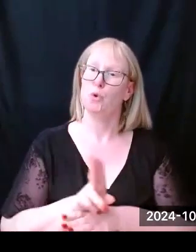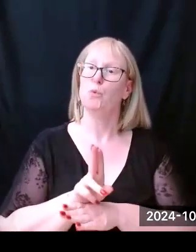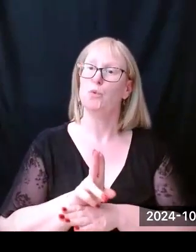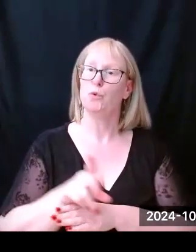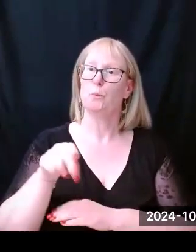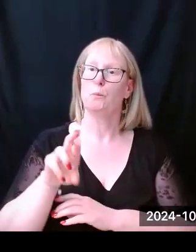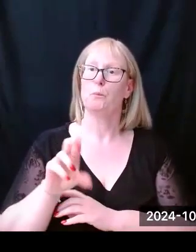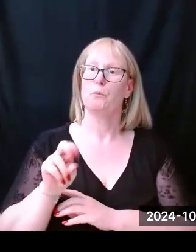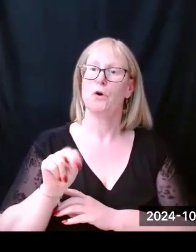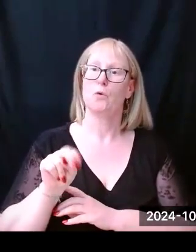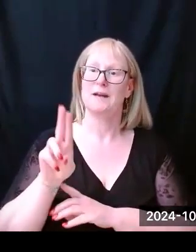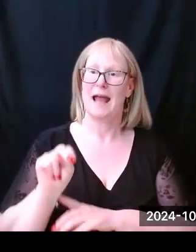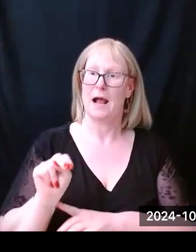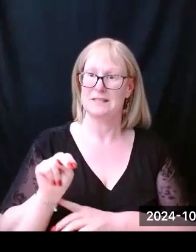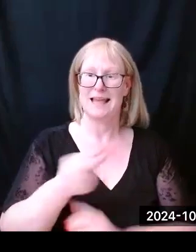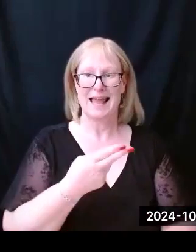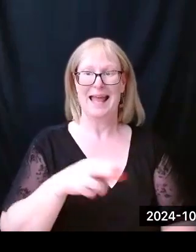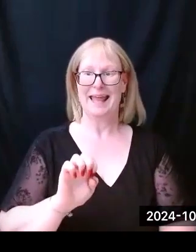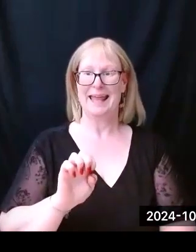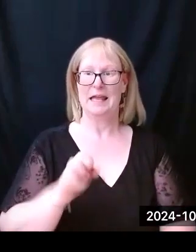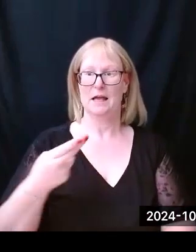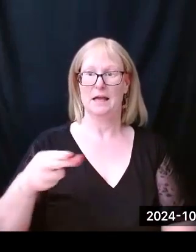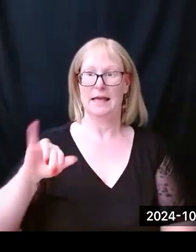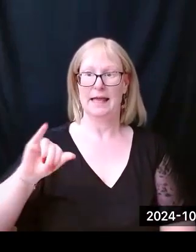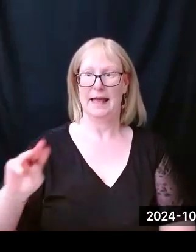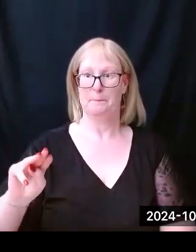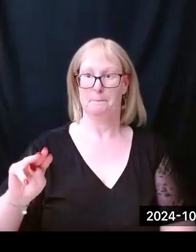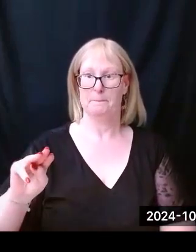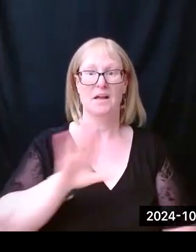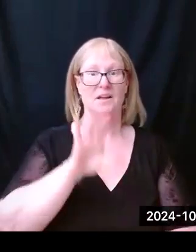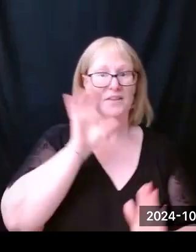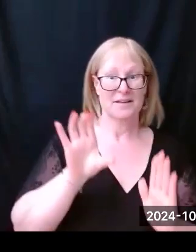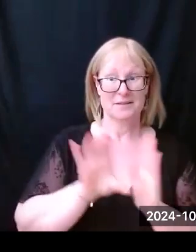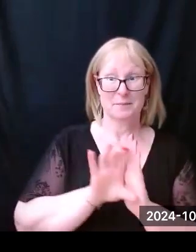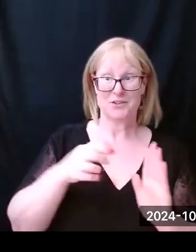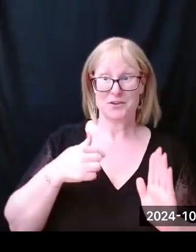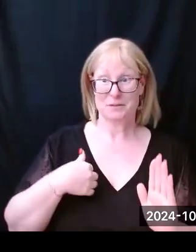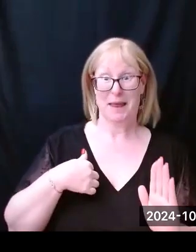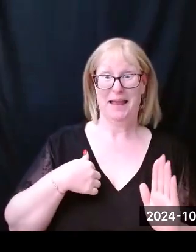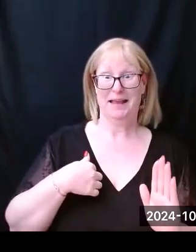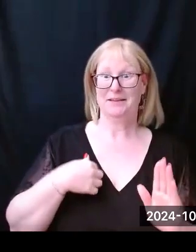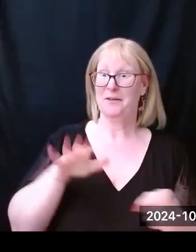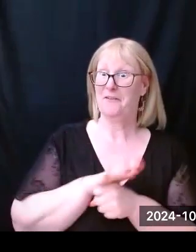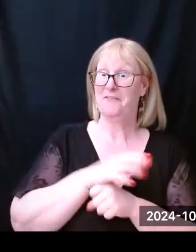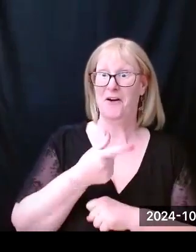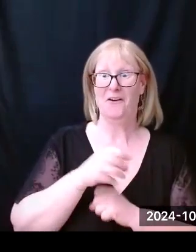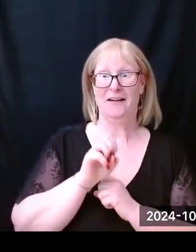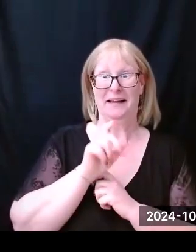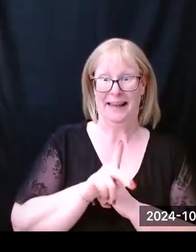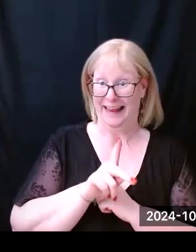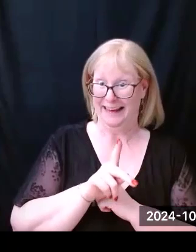For anyone where I also admit that this picture of me is depicting me being a total geek and a character that I love, but for anyone